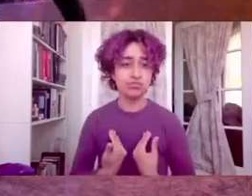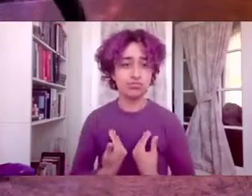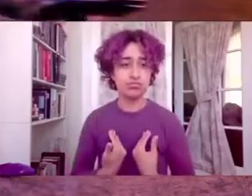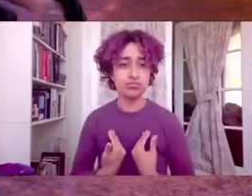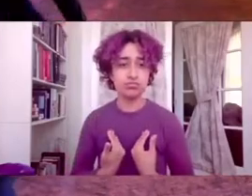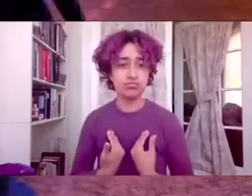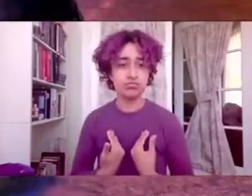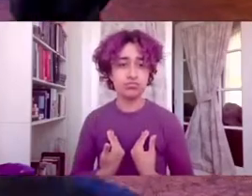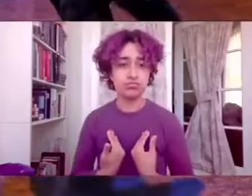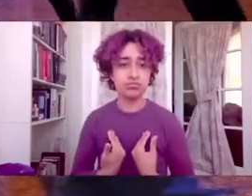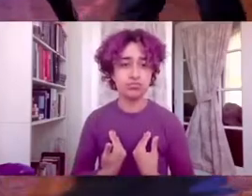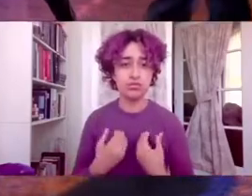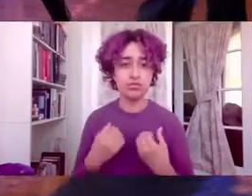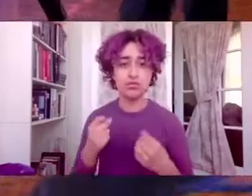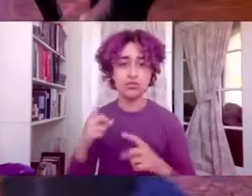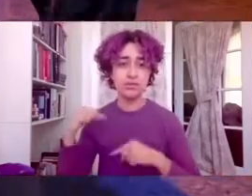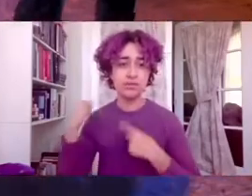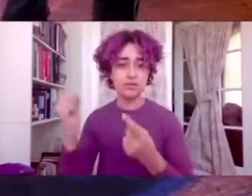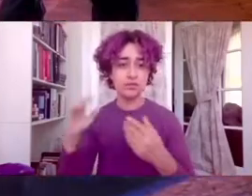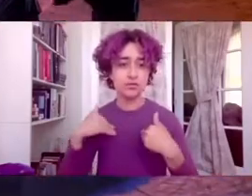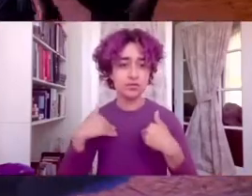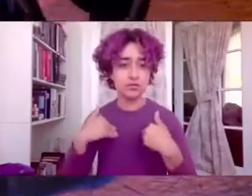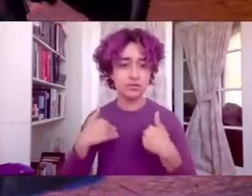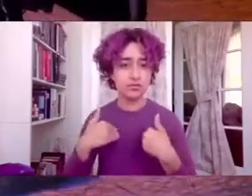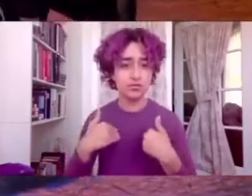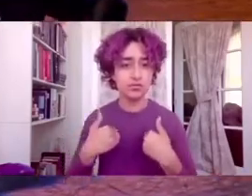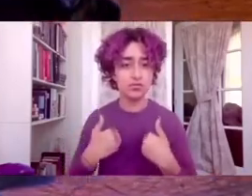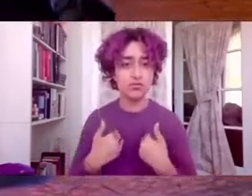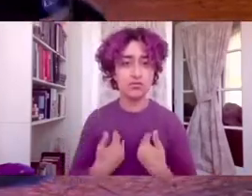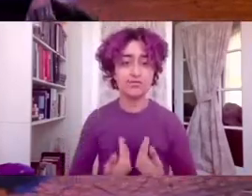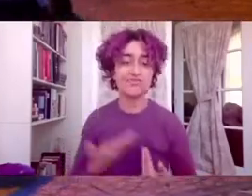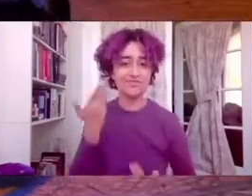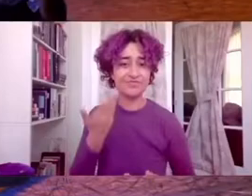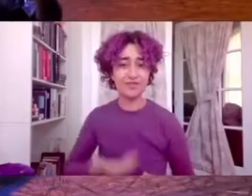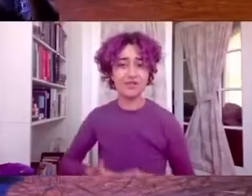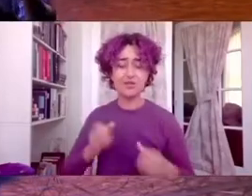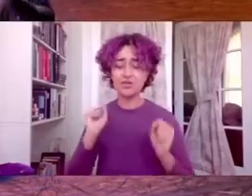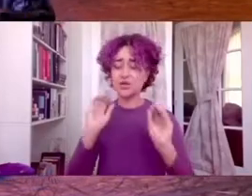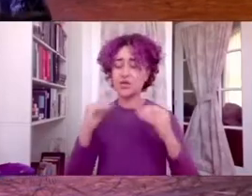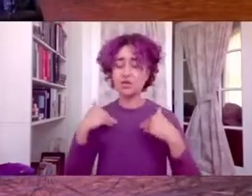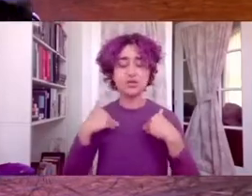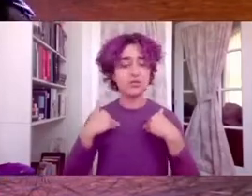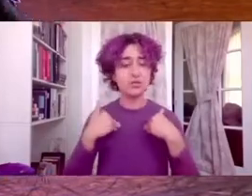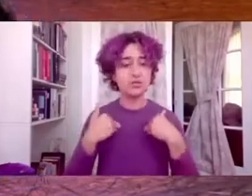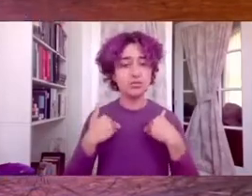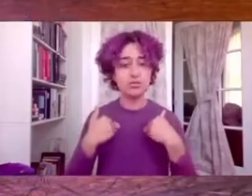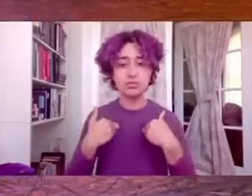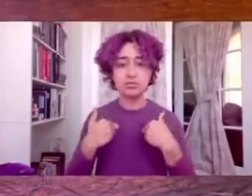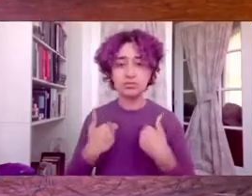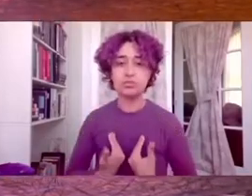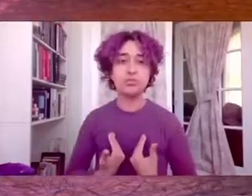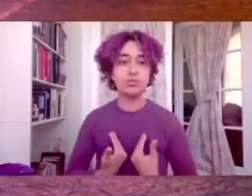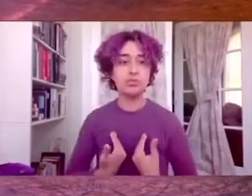Of being sick and tired. I'm so tired.